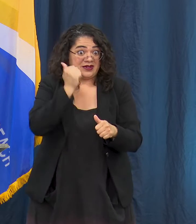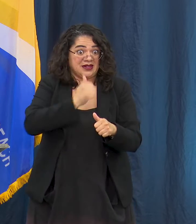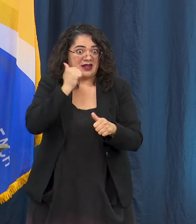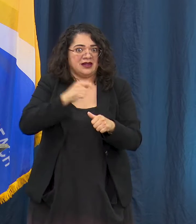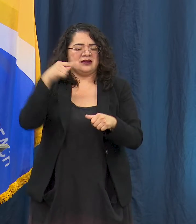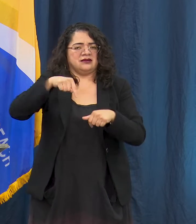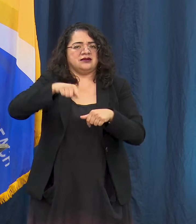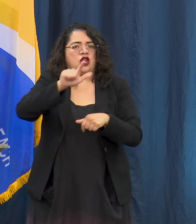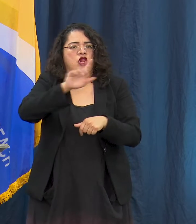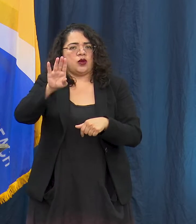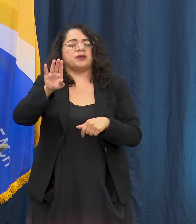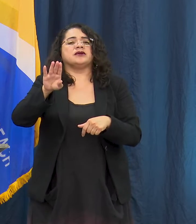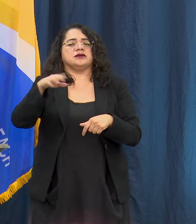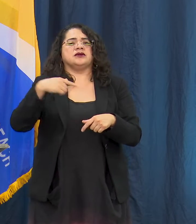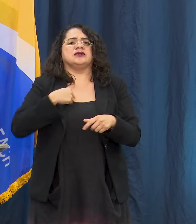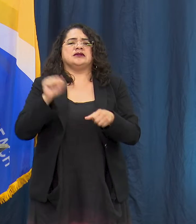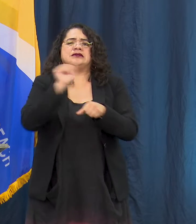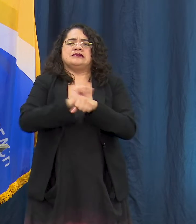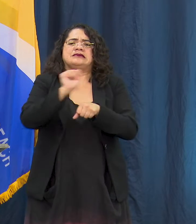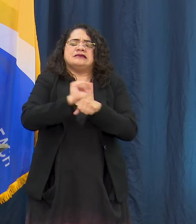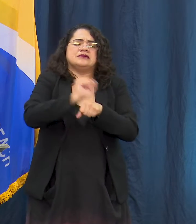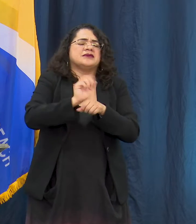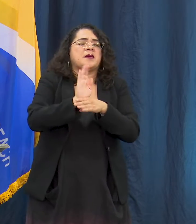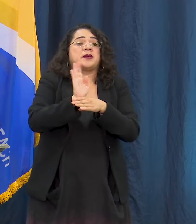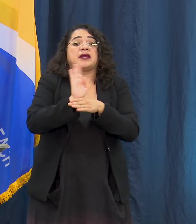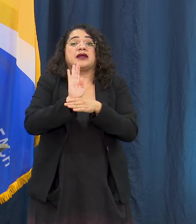We're working through many public health crises that have all aligned at the same